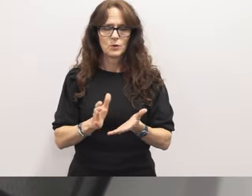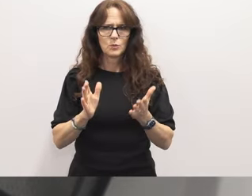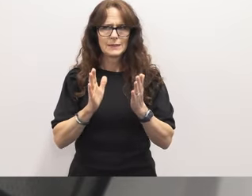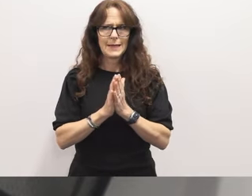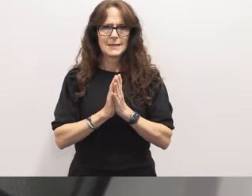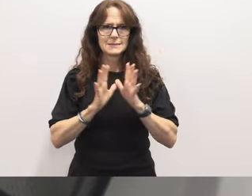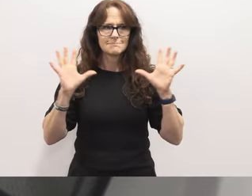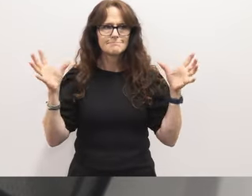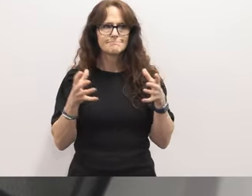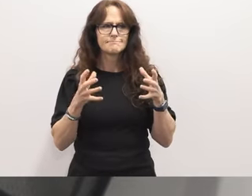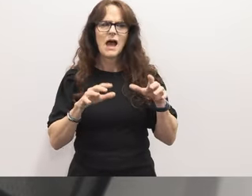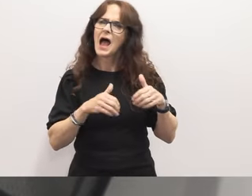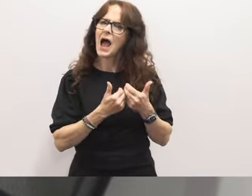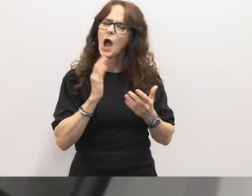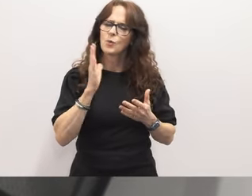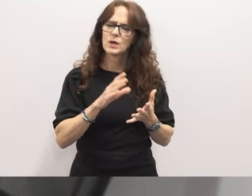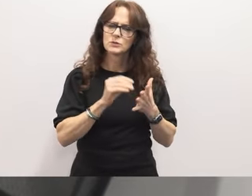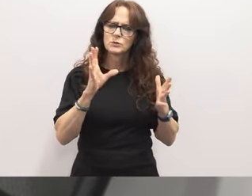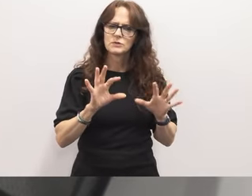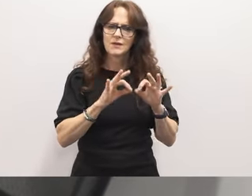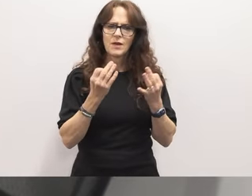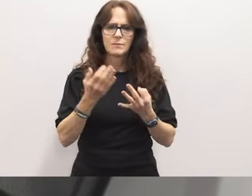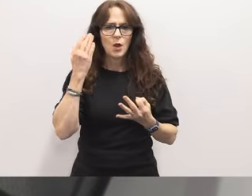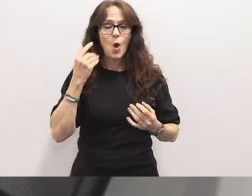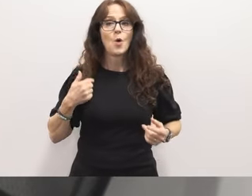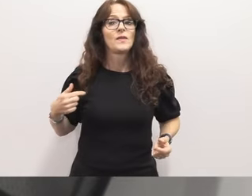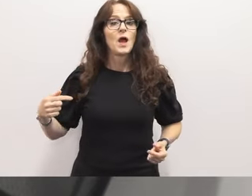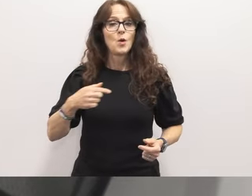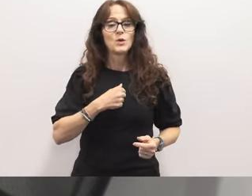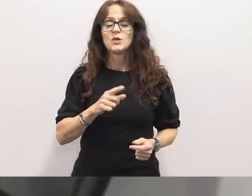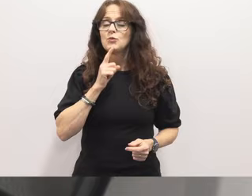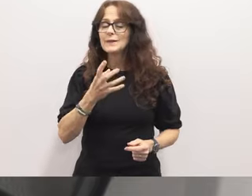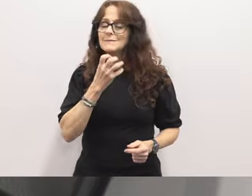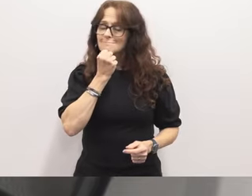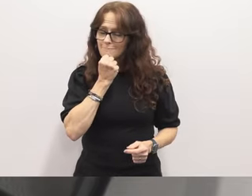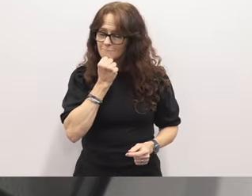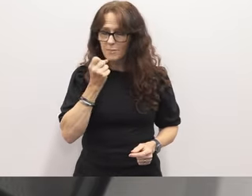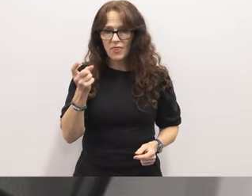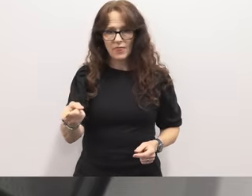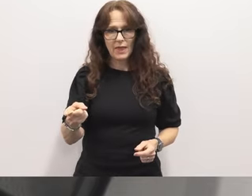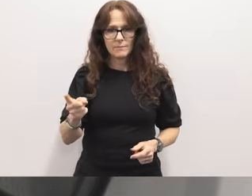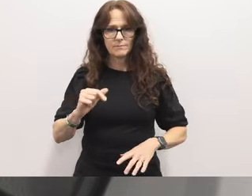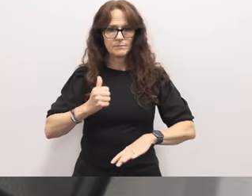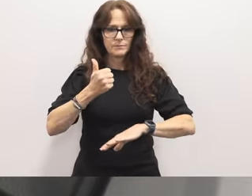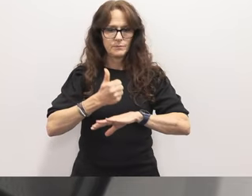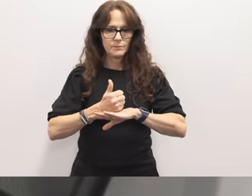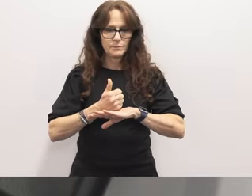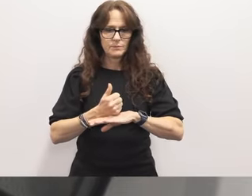okay, so how will students and families know that we truly care about them? We also implemented the two by 10 method